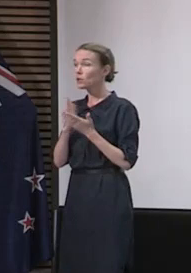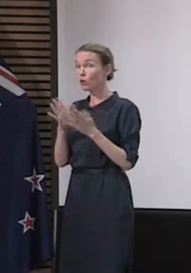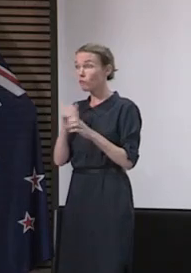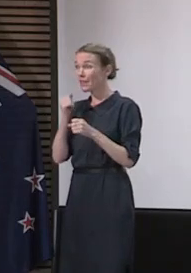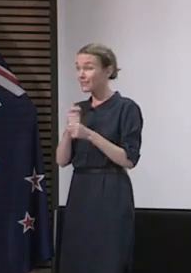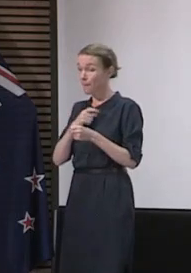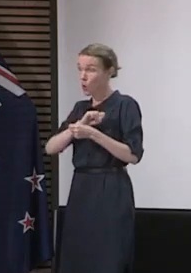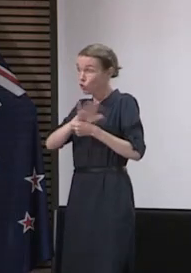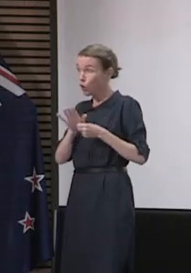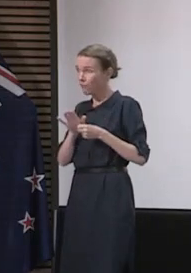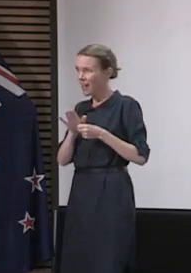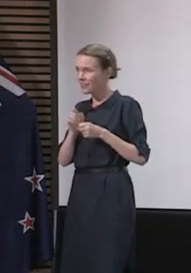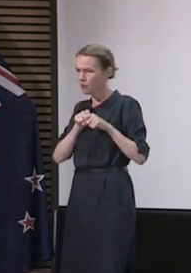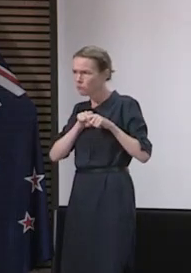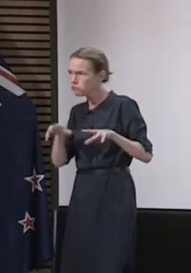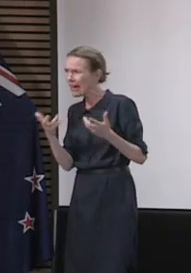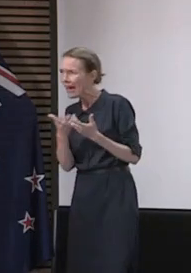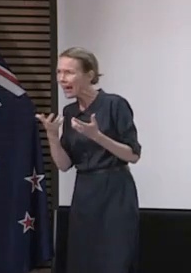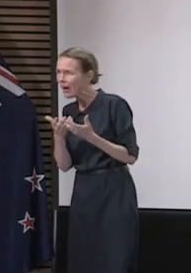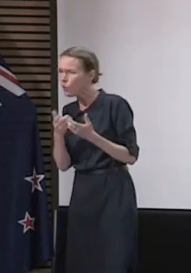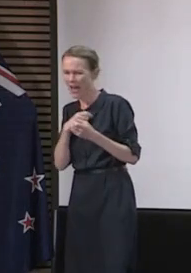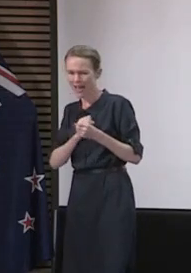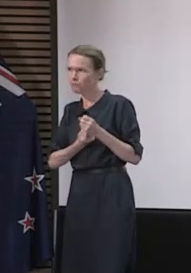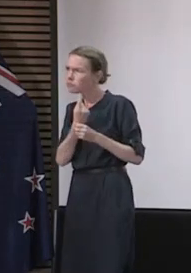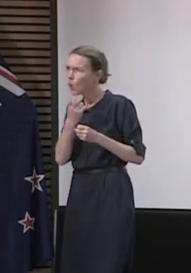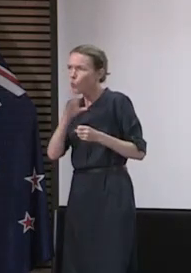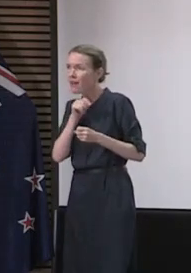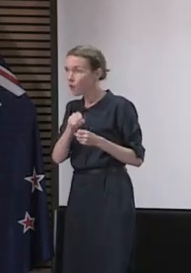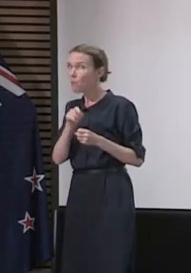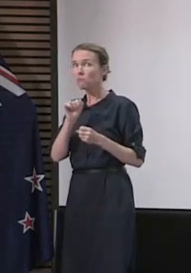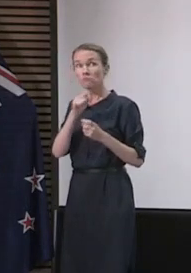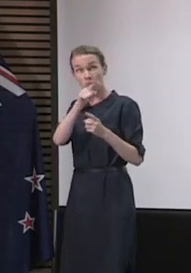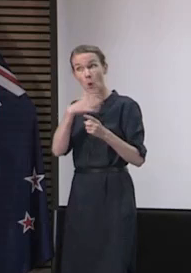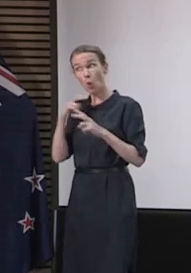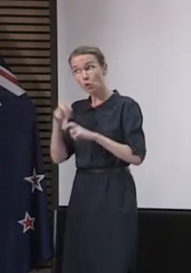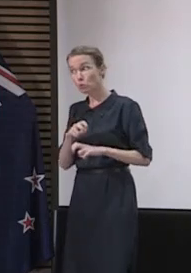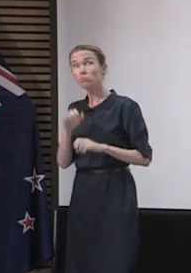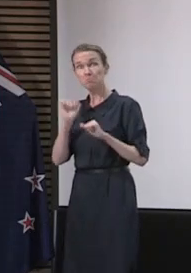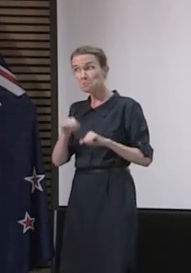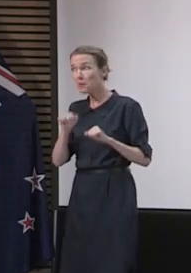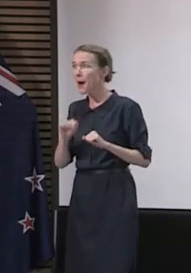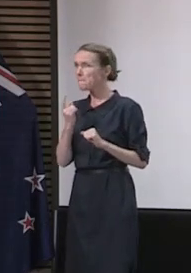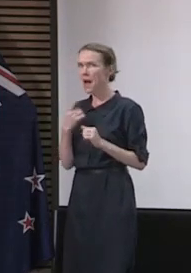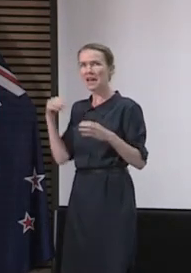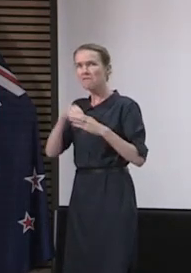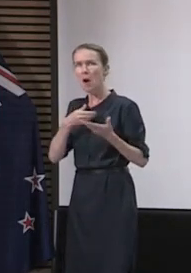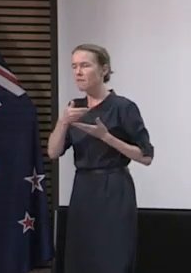includes the speed at the beginning of outbreaks and also determining source. So, I think we're open to that. But